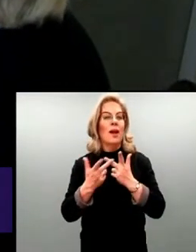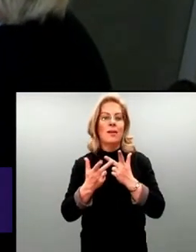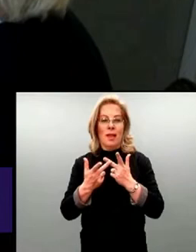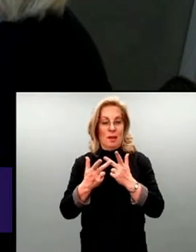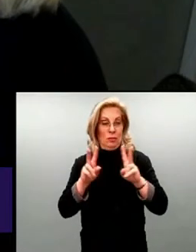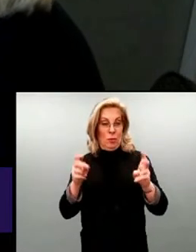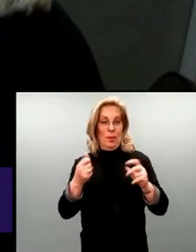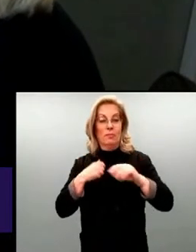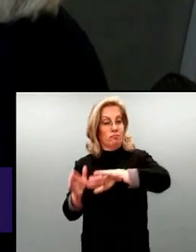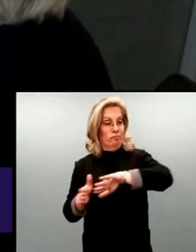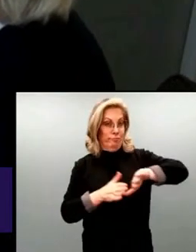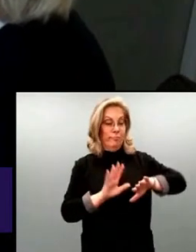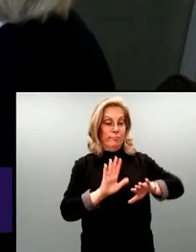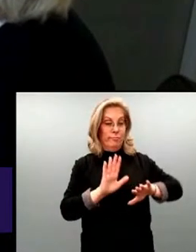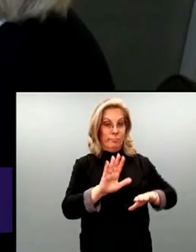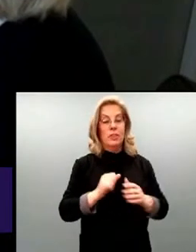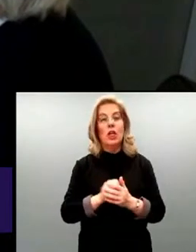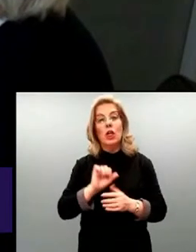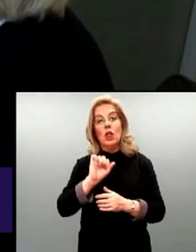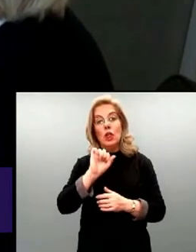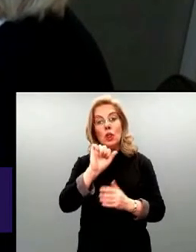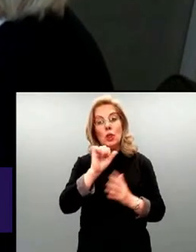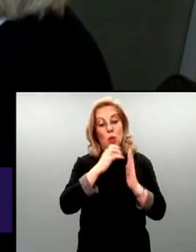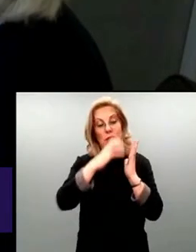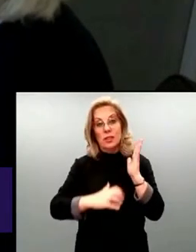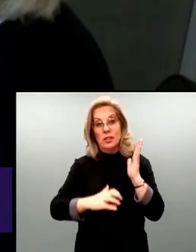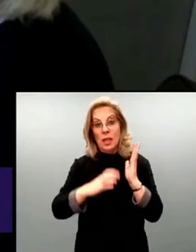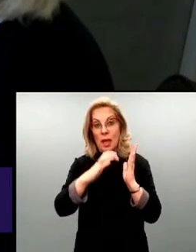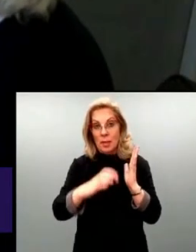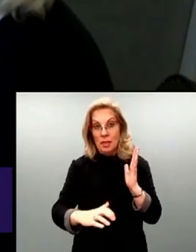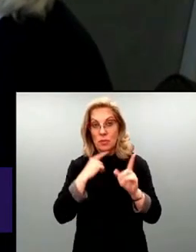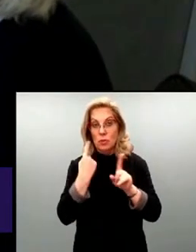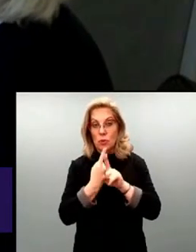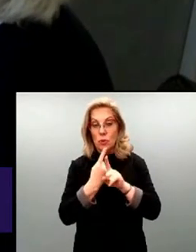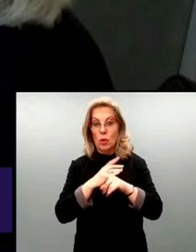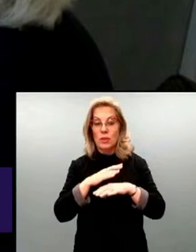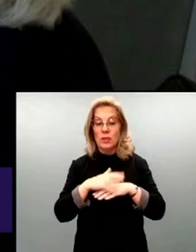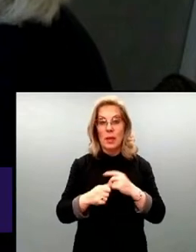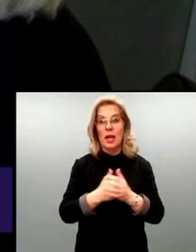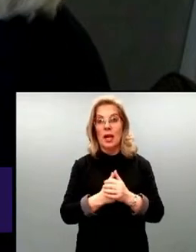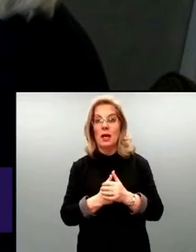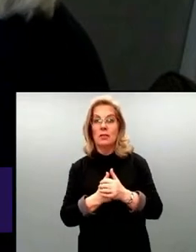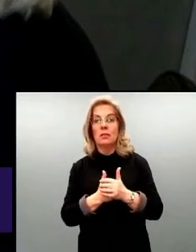your statement the desirability of training of detention and Correctional staff to be